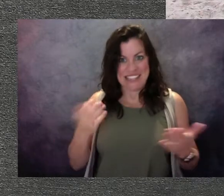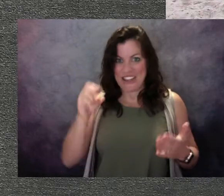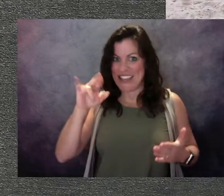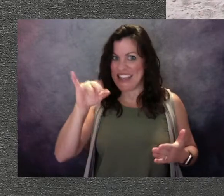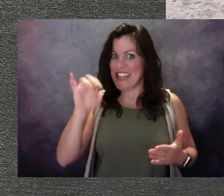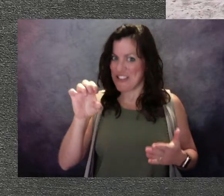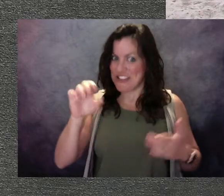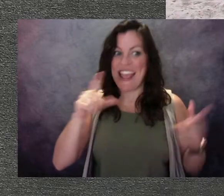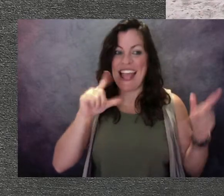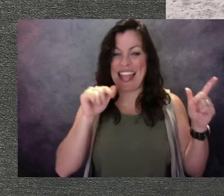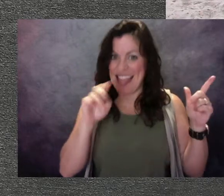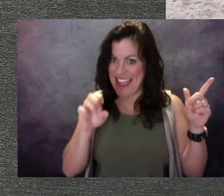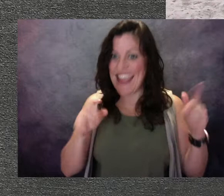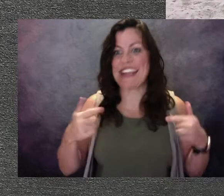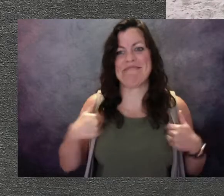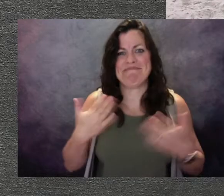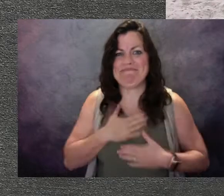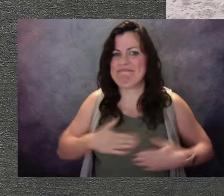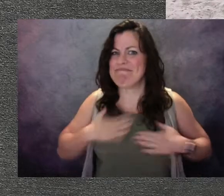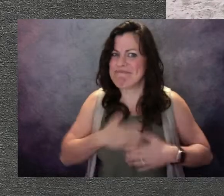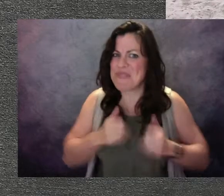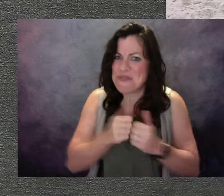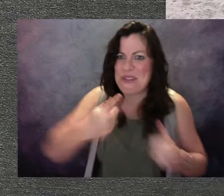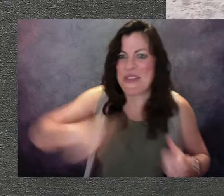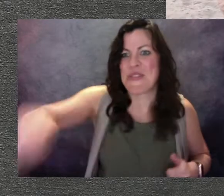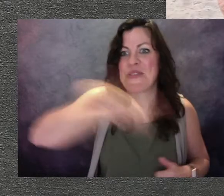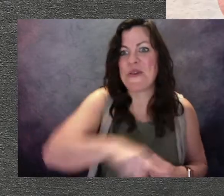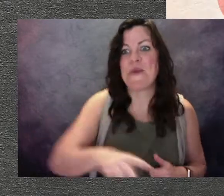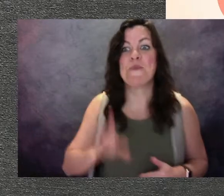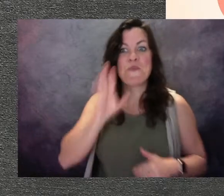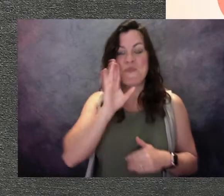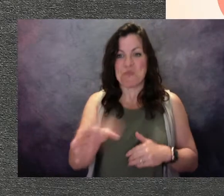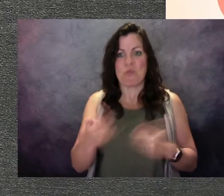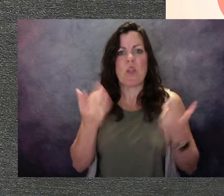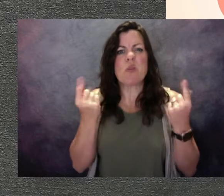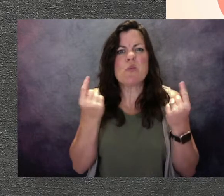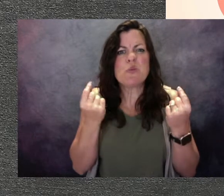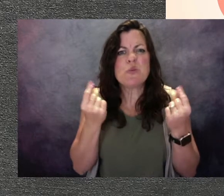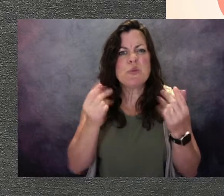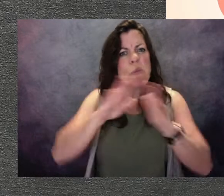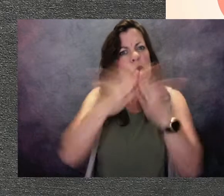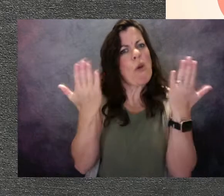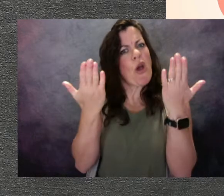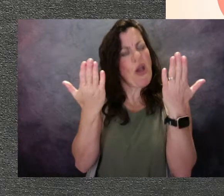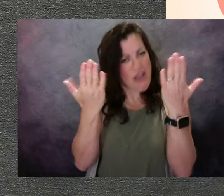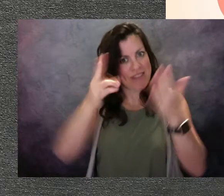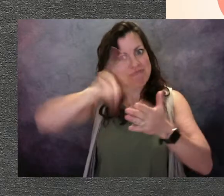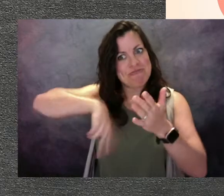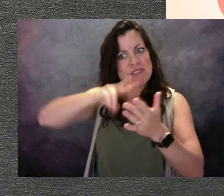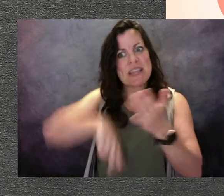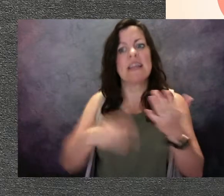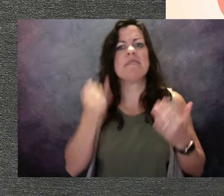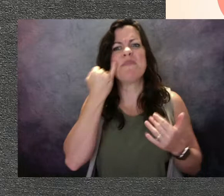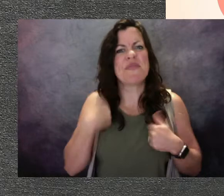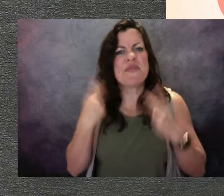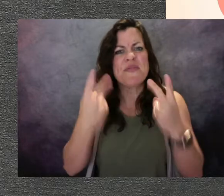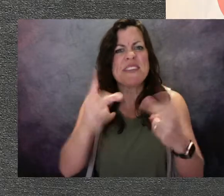a bunch of fun things you can do when you visit a lake. It's called "All Aboard Great Lakes",